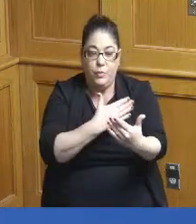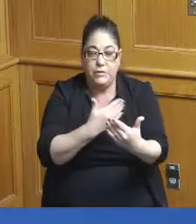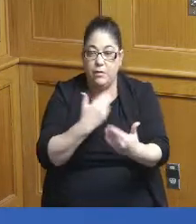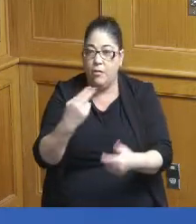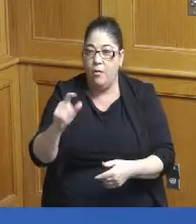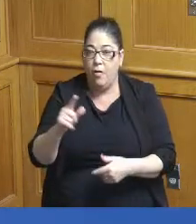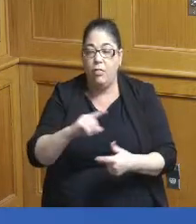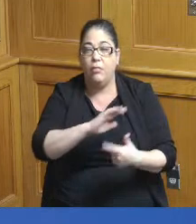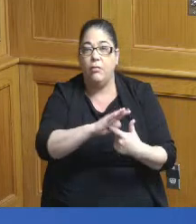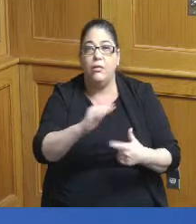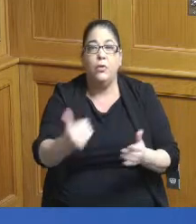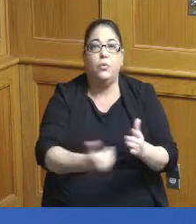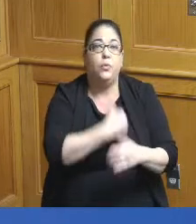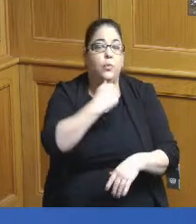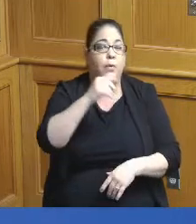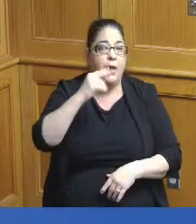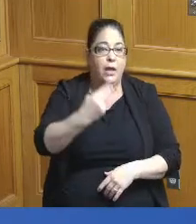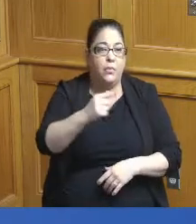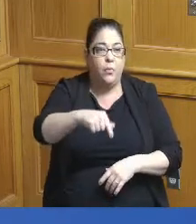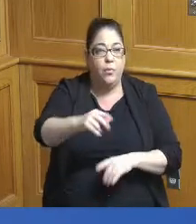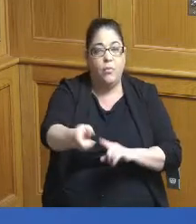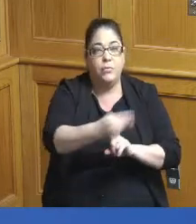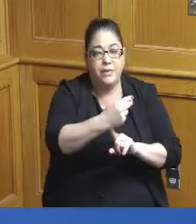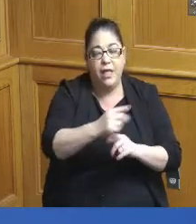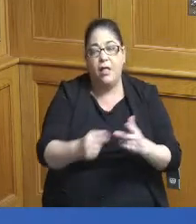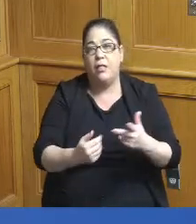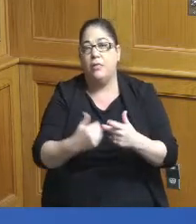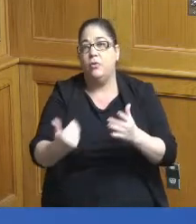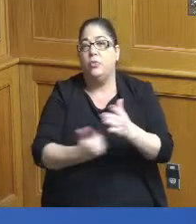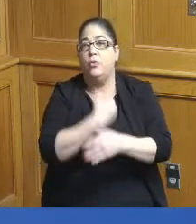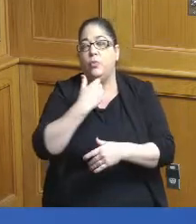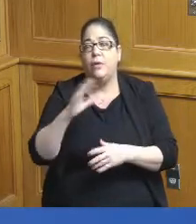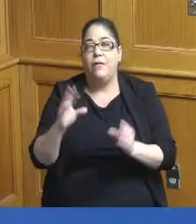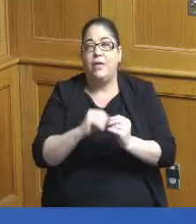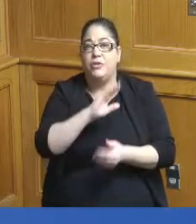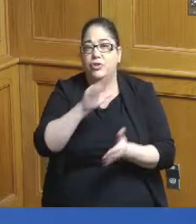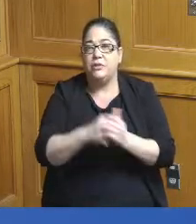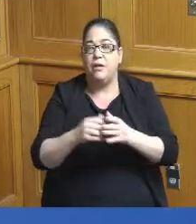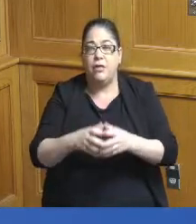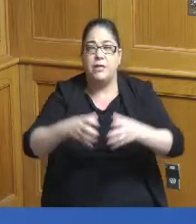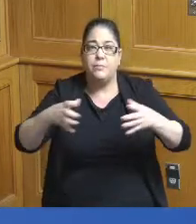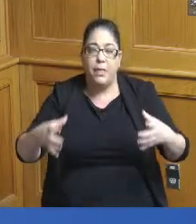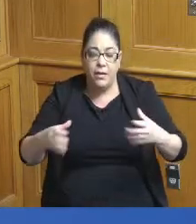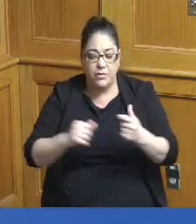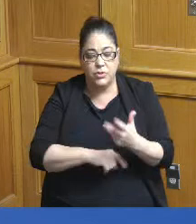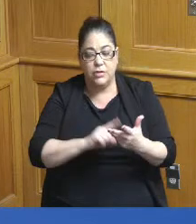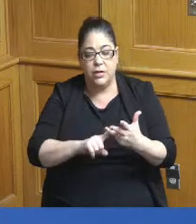a new headquarter hotel to a Convention Center expansion upgraded stadiums at the time we were